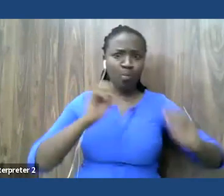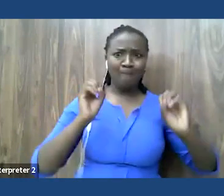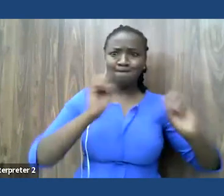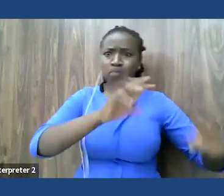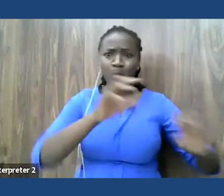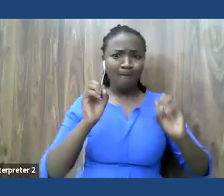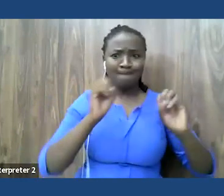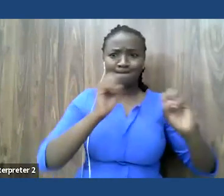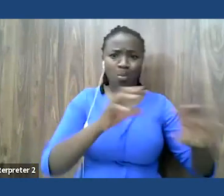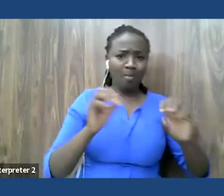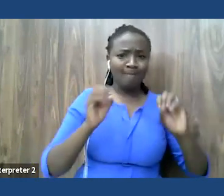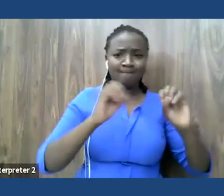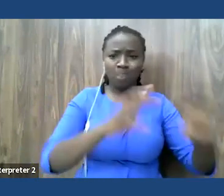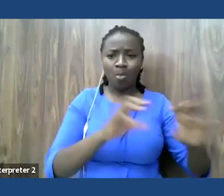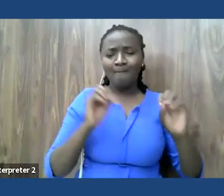In their encore roles.